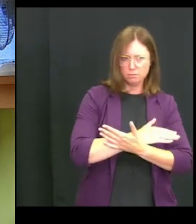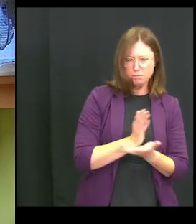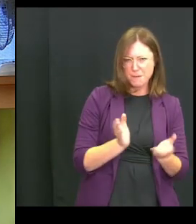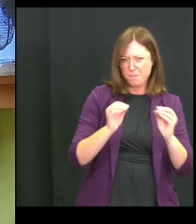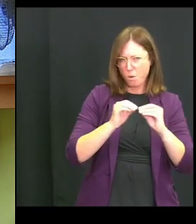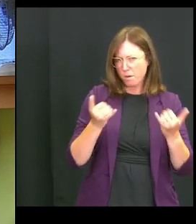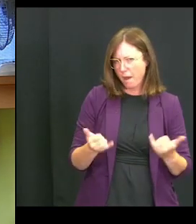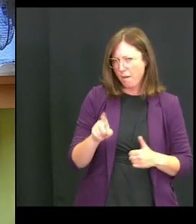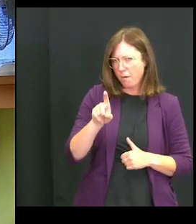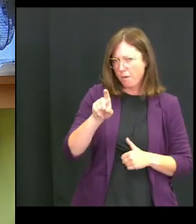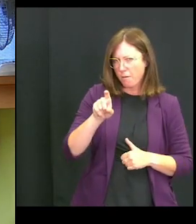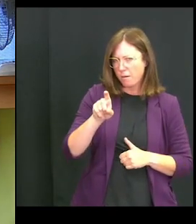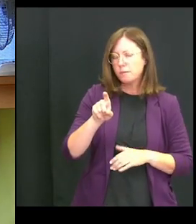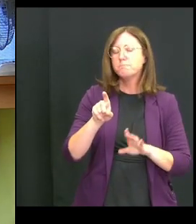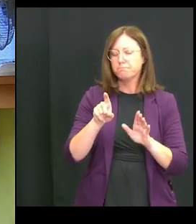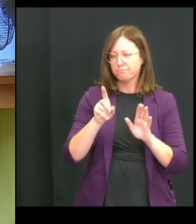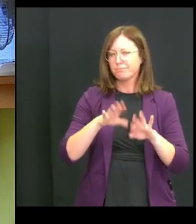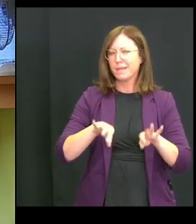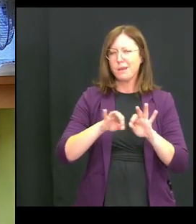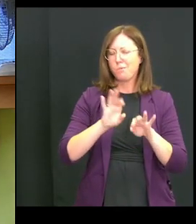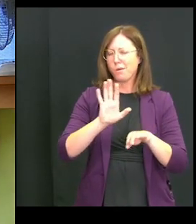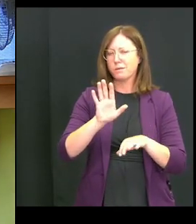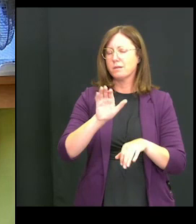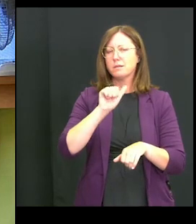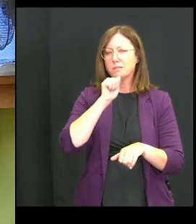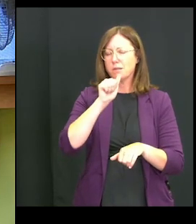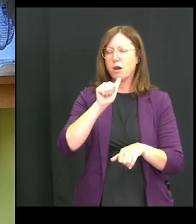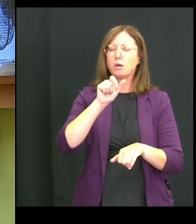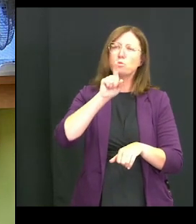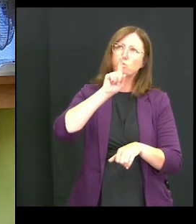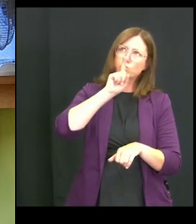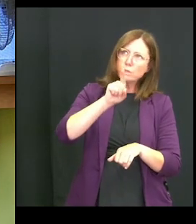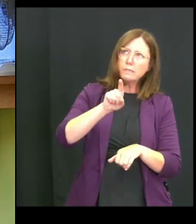It's important to note that that's not actually necessarily the case.